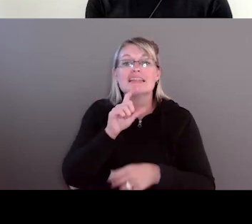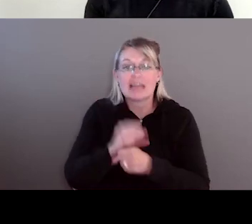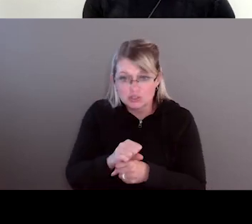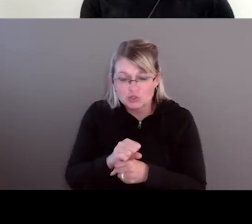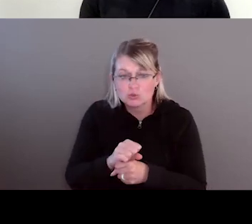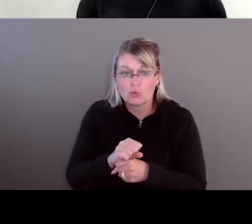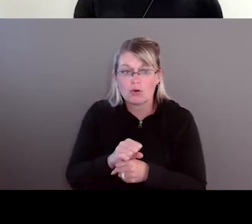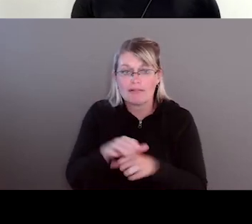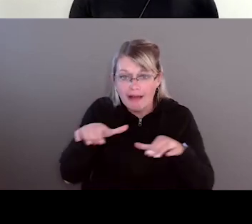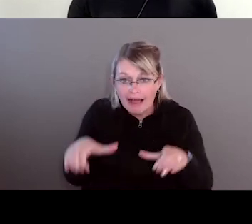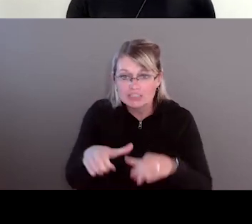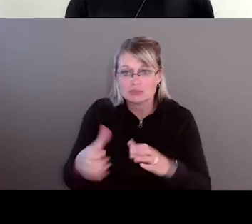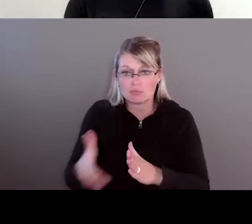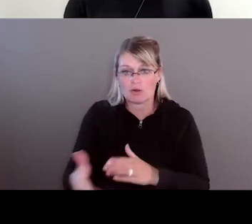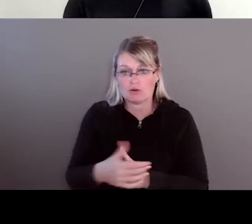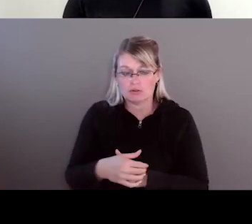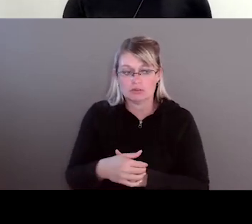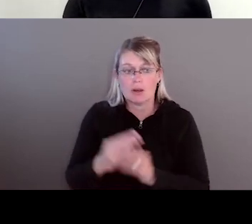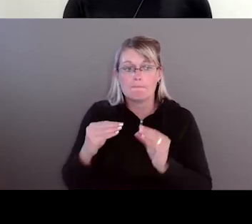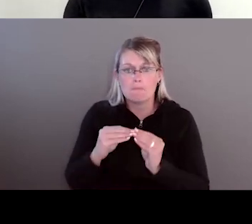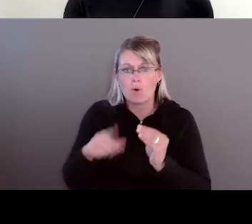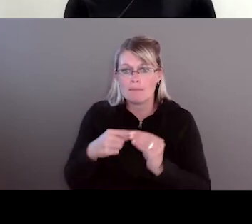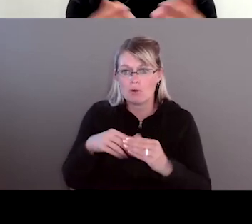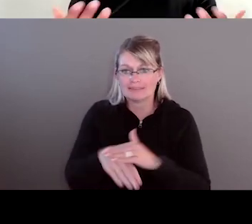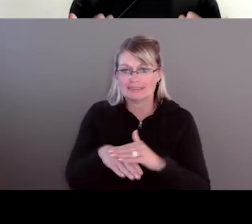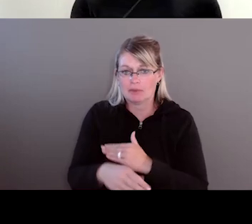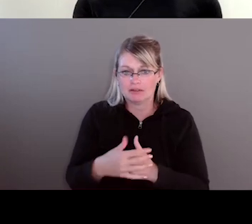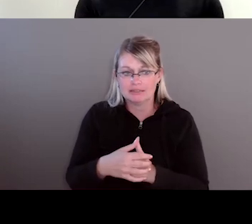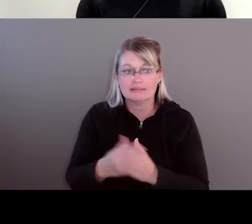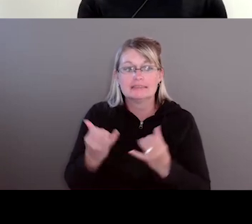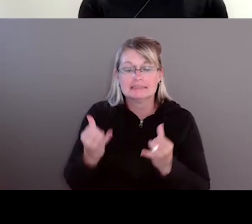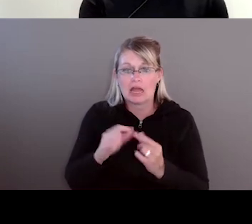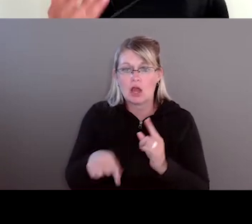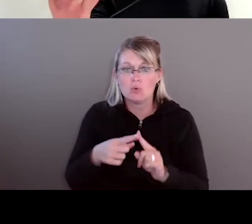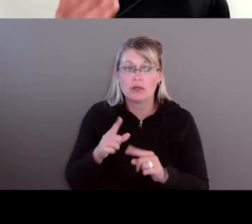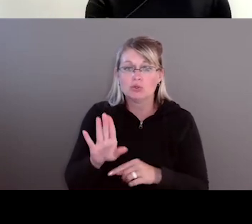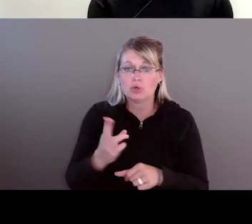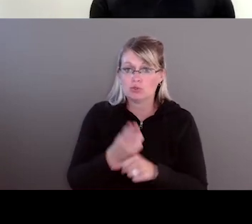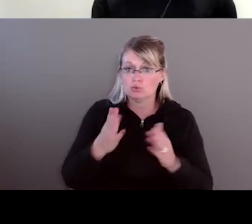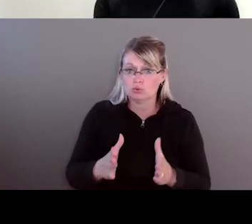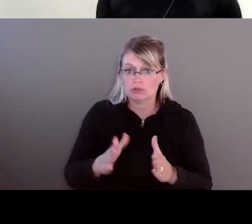actionable elements. More about accessibility. Now when your users are traversing through your